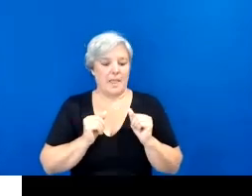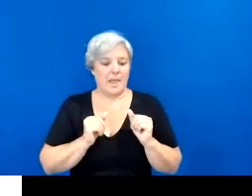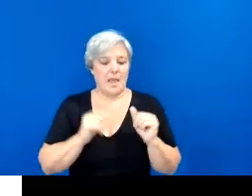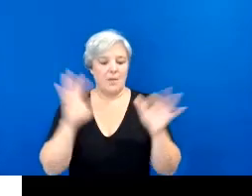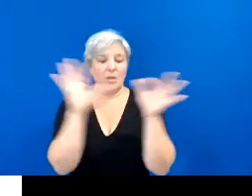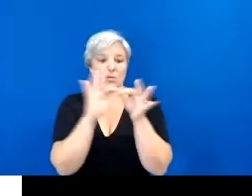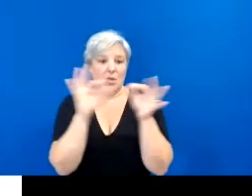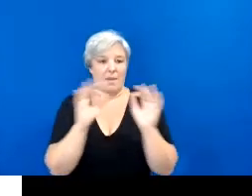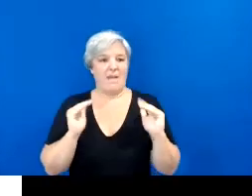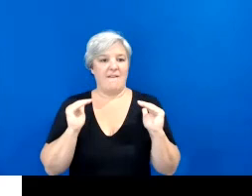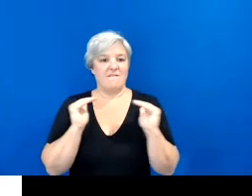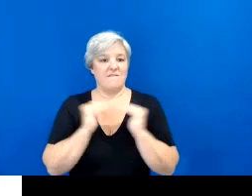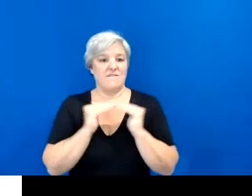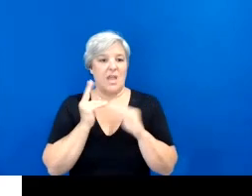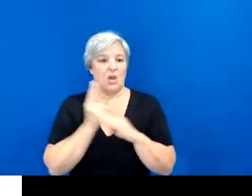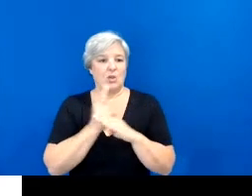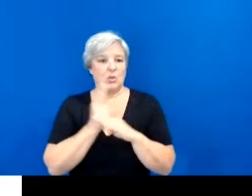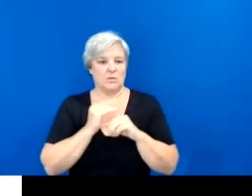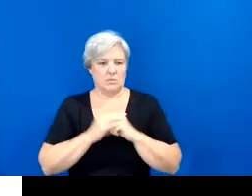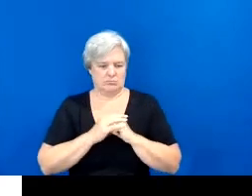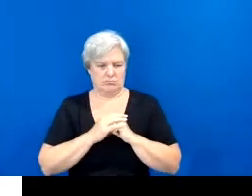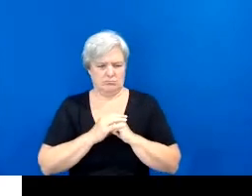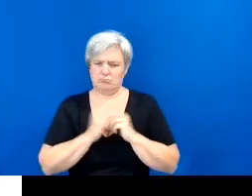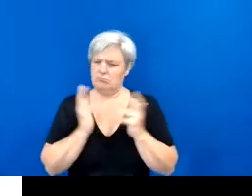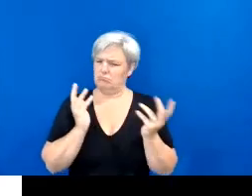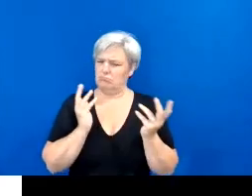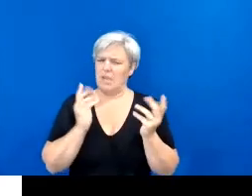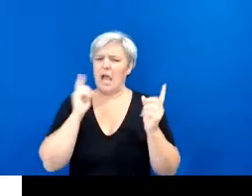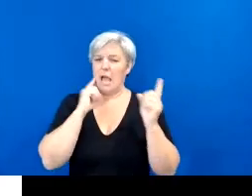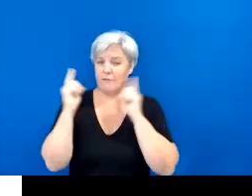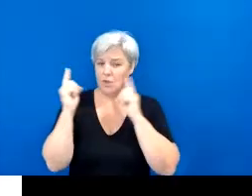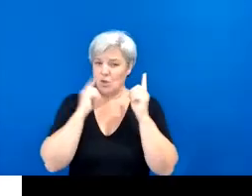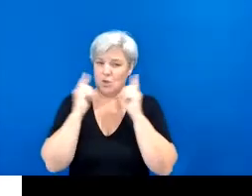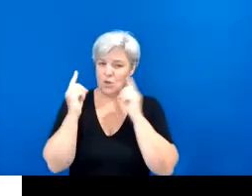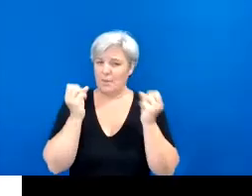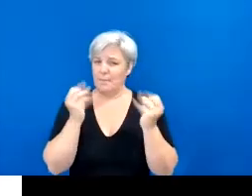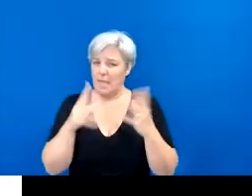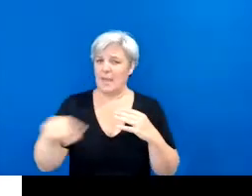So I know that a lot of you, because I've heard people talking about this, I’ve heard people throwing this out here,